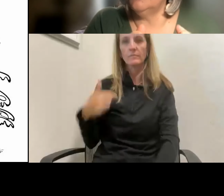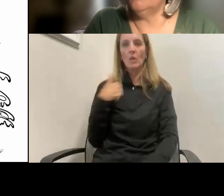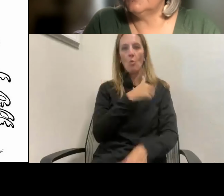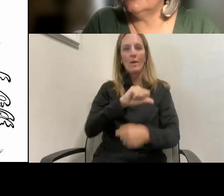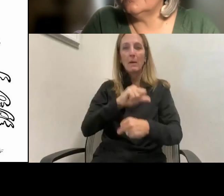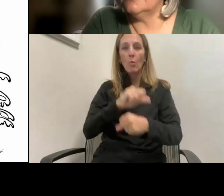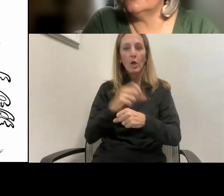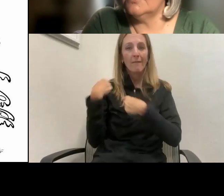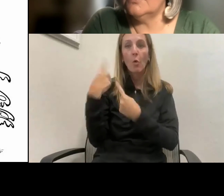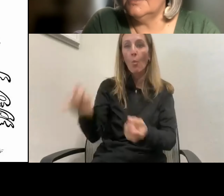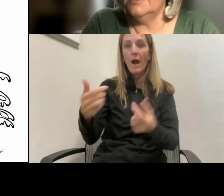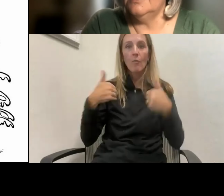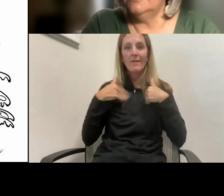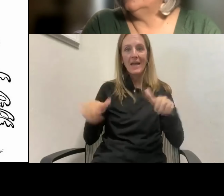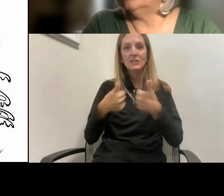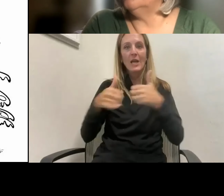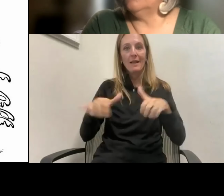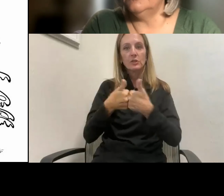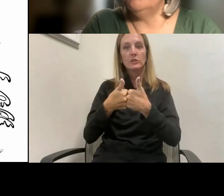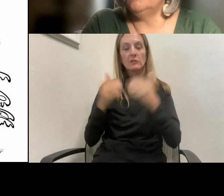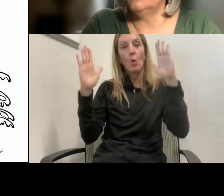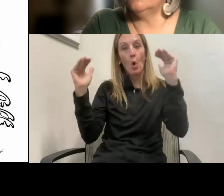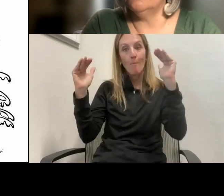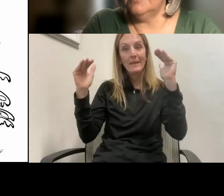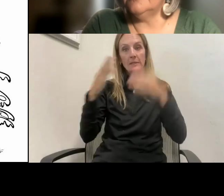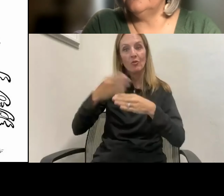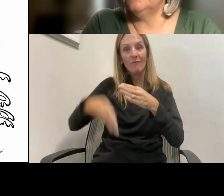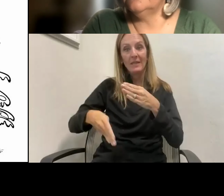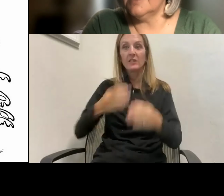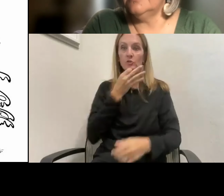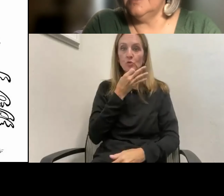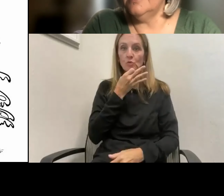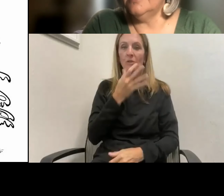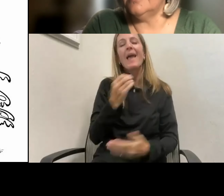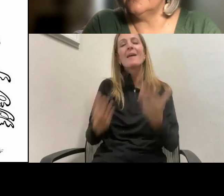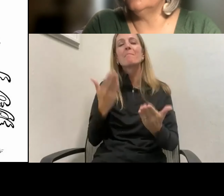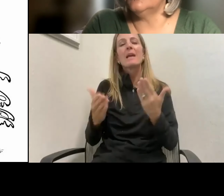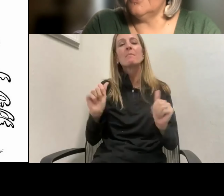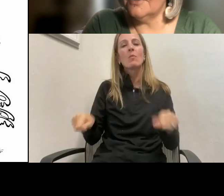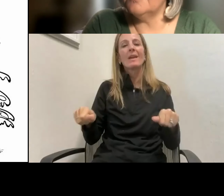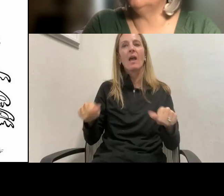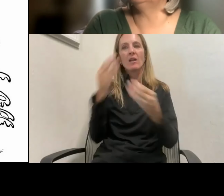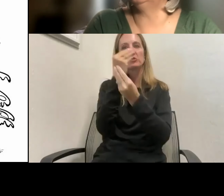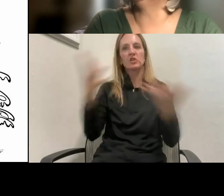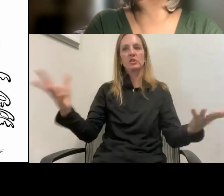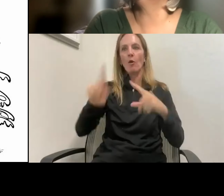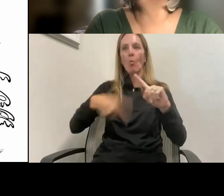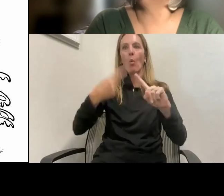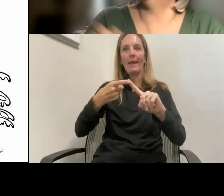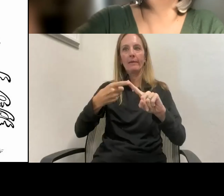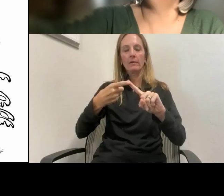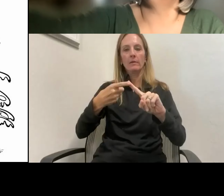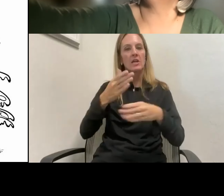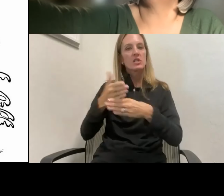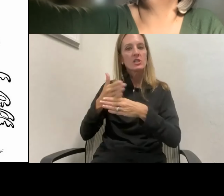hope to get it done soon and and maybe share when. Yeah share your small projects, that's right.